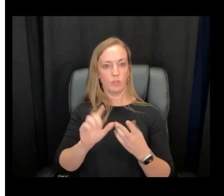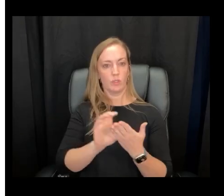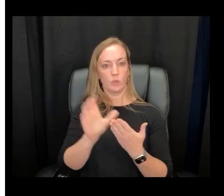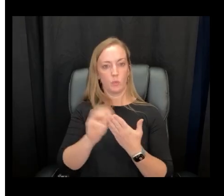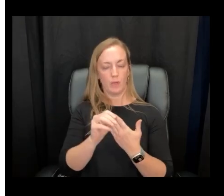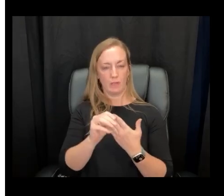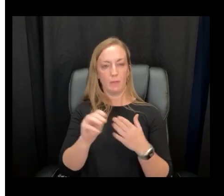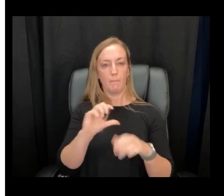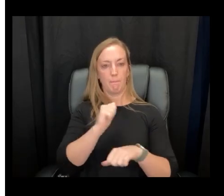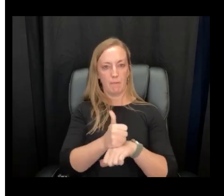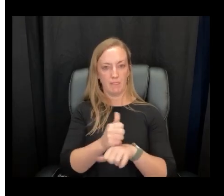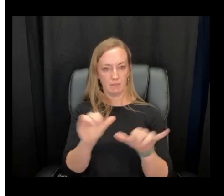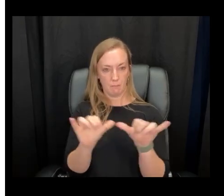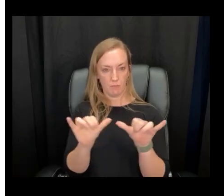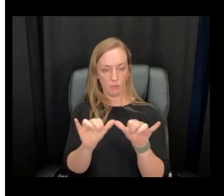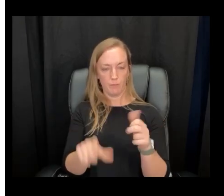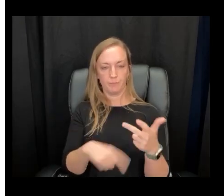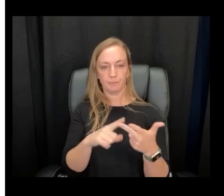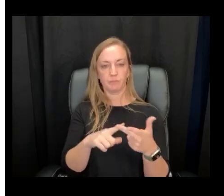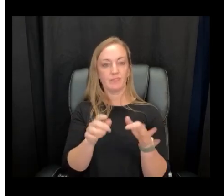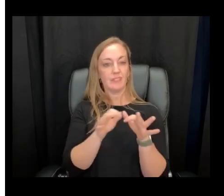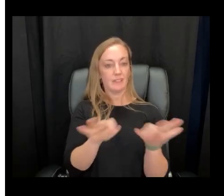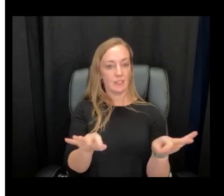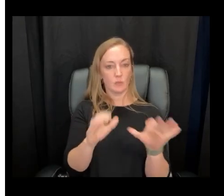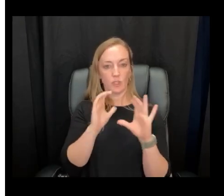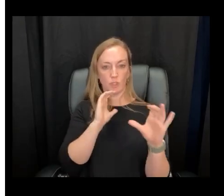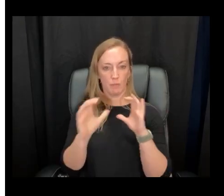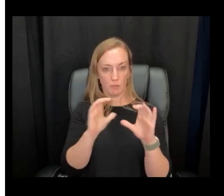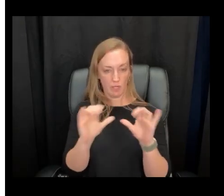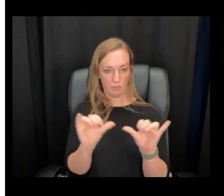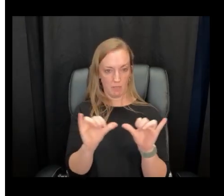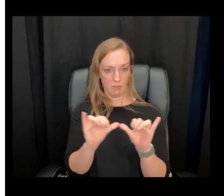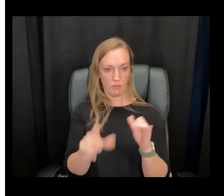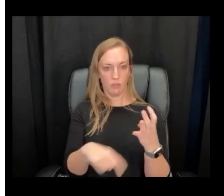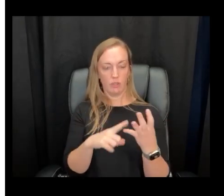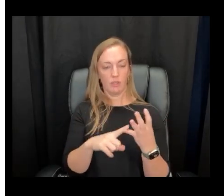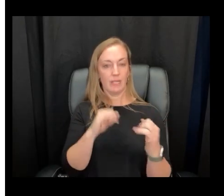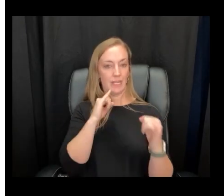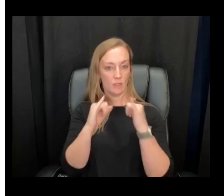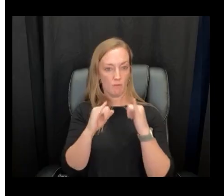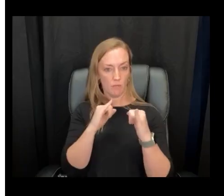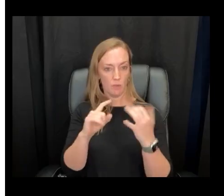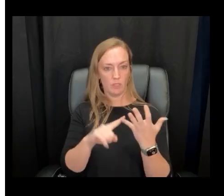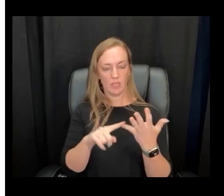curriculum-based measures, language and communication measures, interviews, and